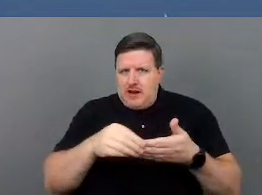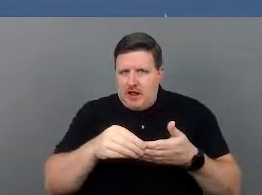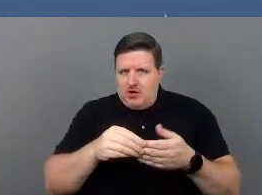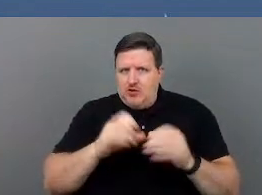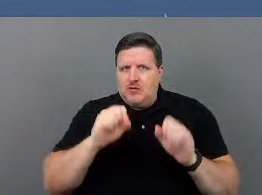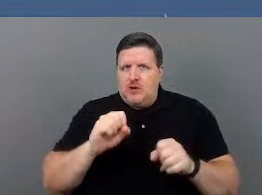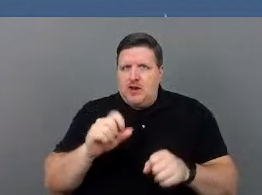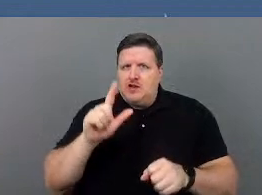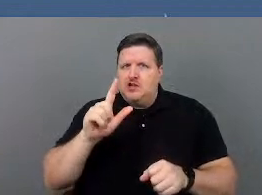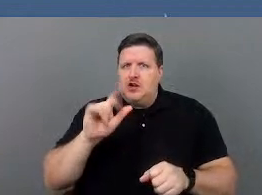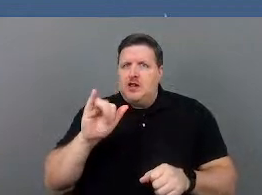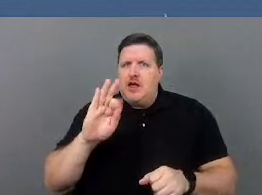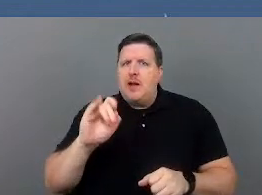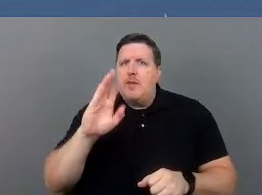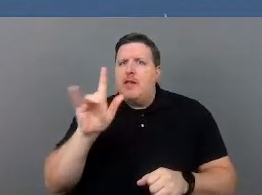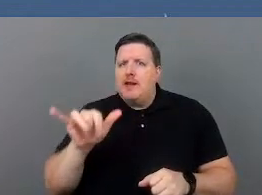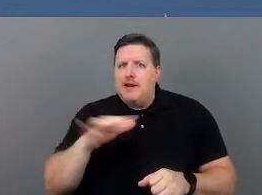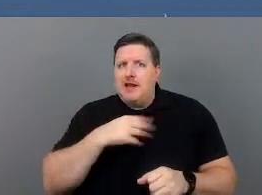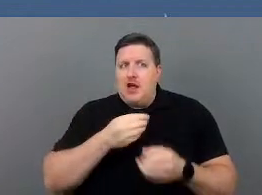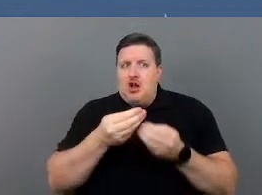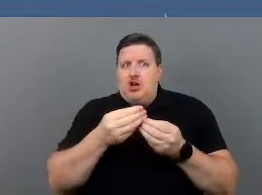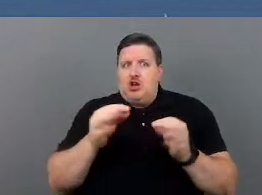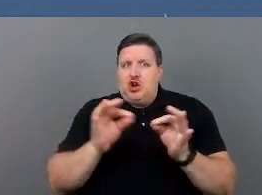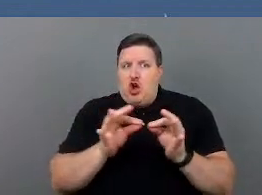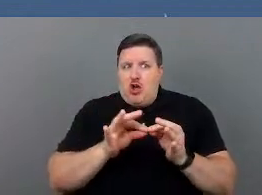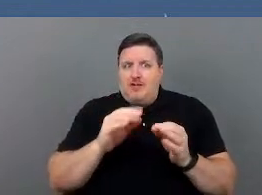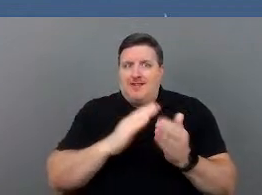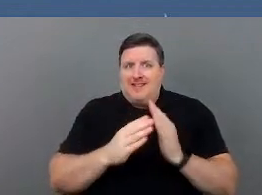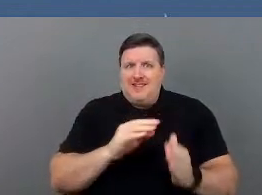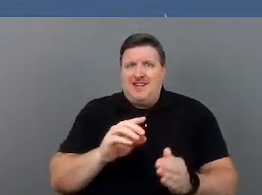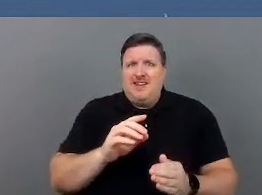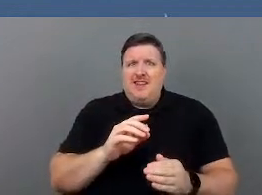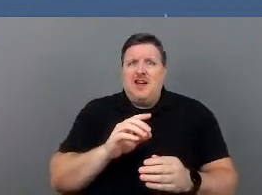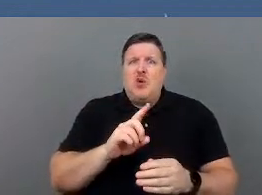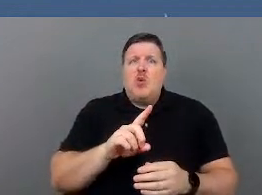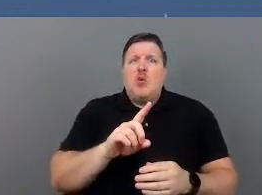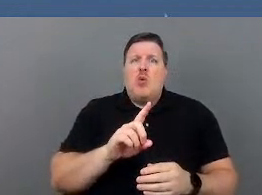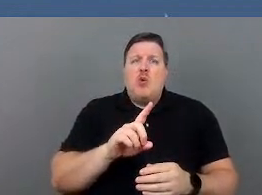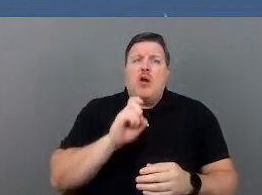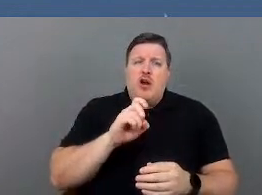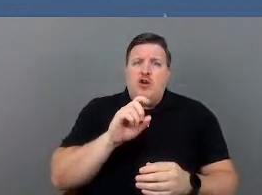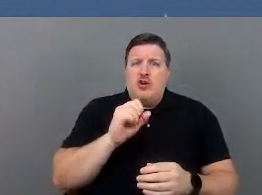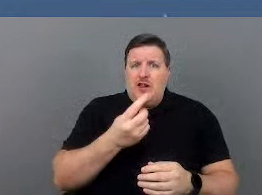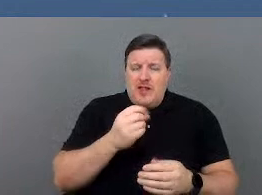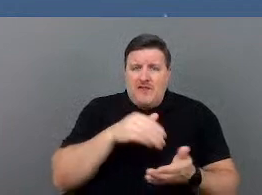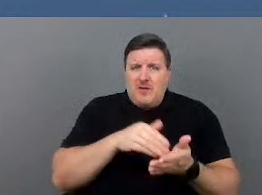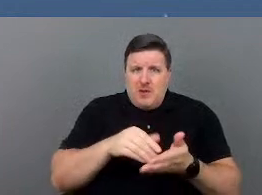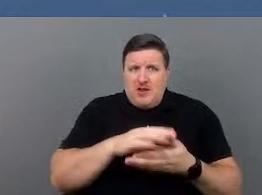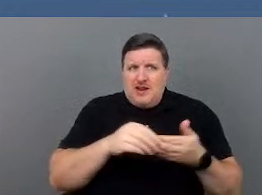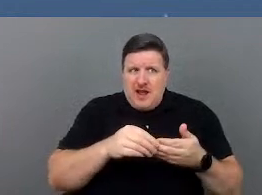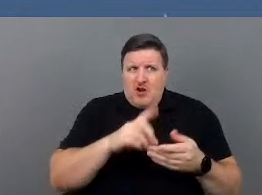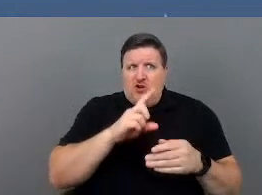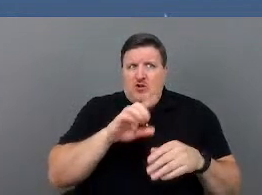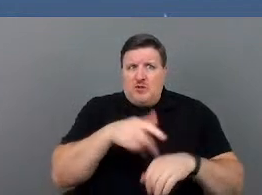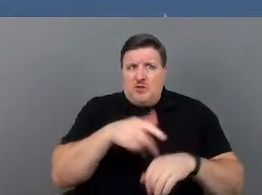BUDGET THEY BRUPTD OUR SELF ASSURANCE FUNDS COSTS SUBSTANTIAL RAISED THE